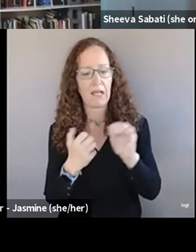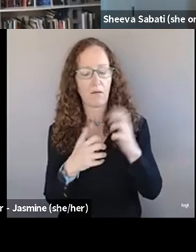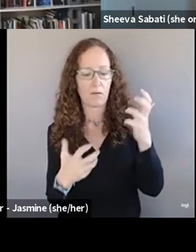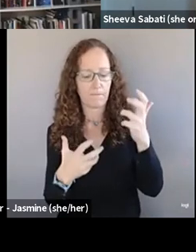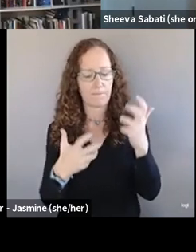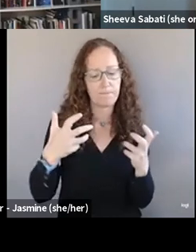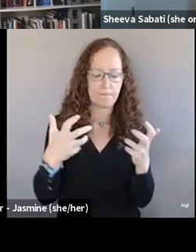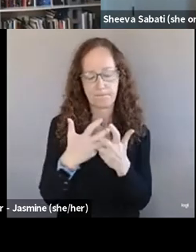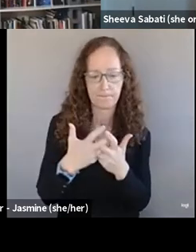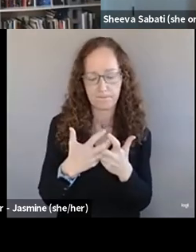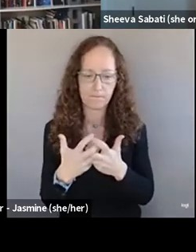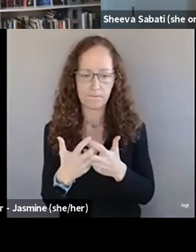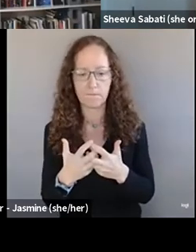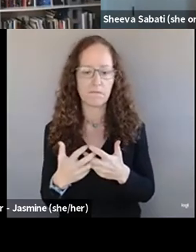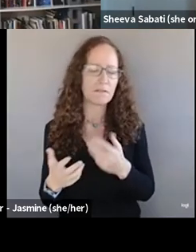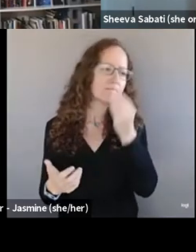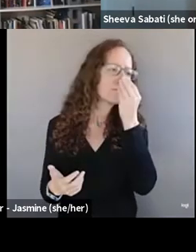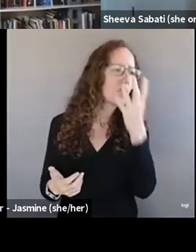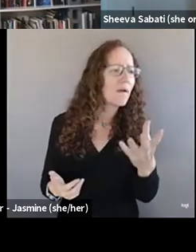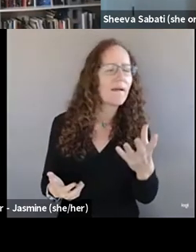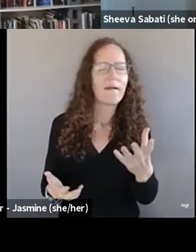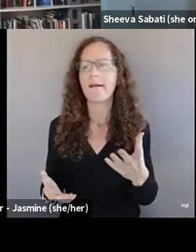Graduate School of Education puts out there, that place is